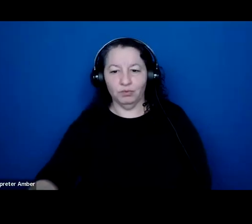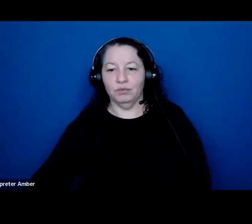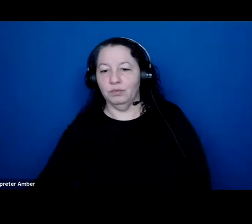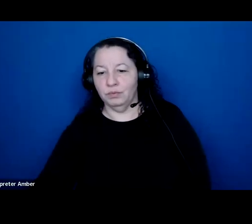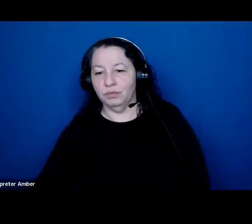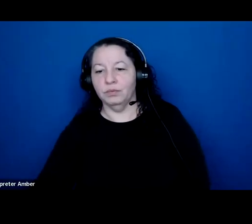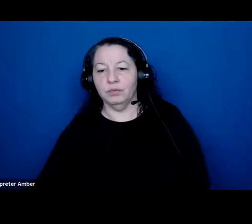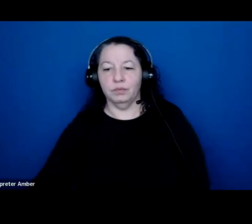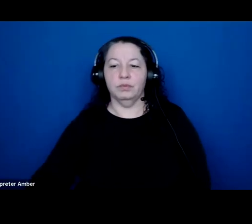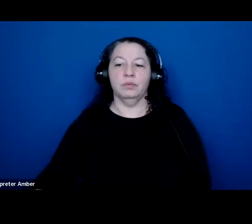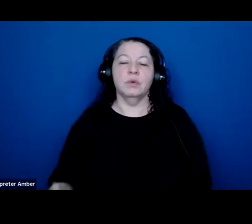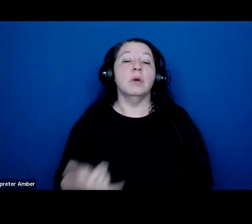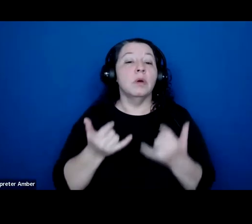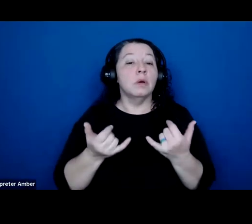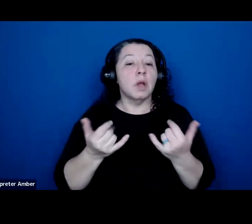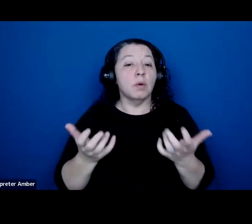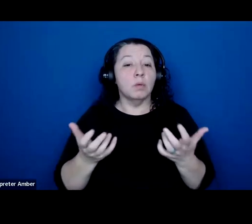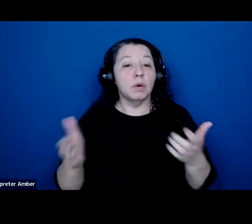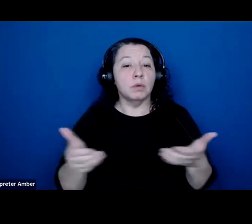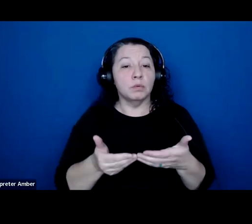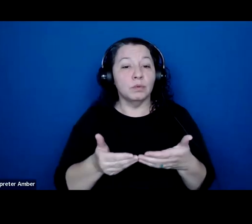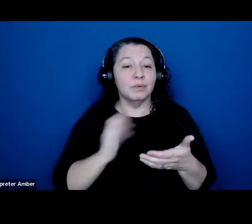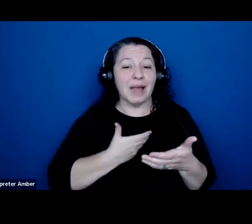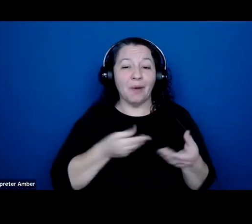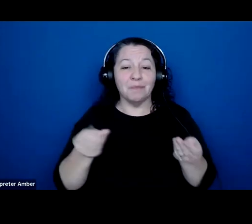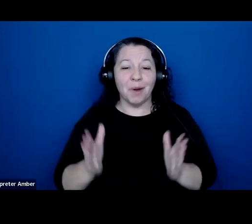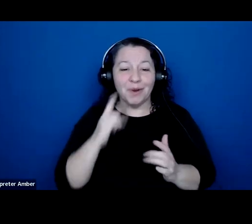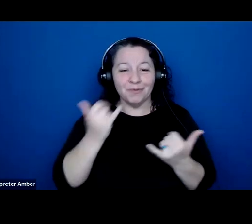Thank you. Now I want to introduce our moderator for today, Dharna Noor.